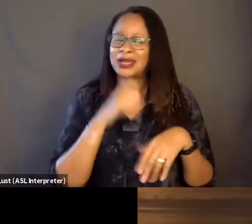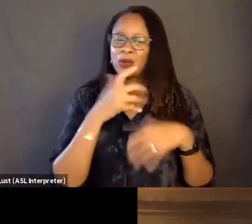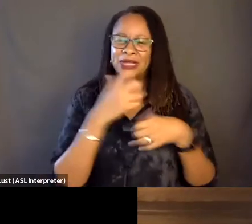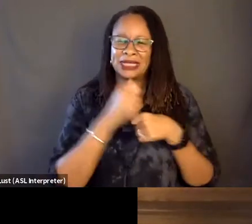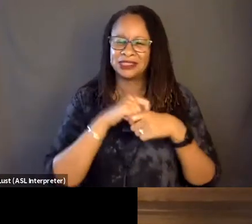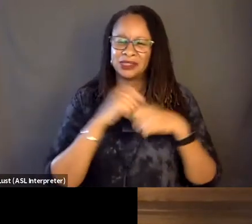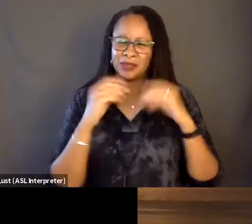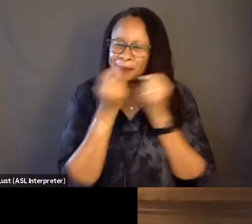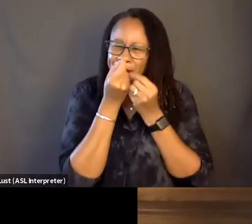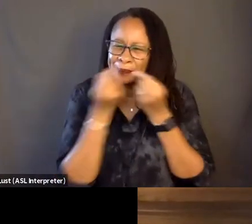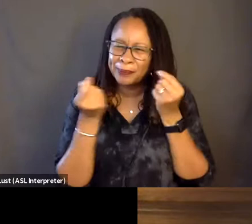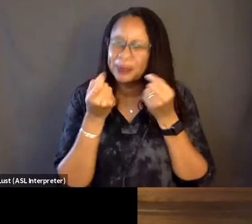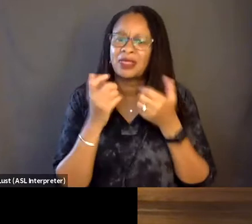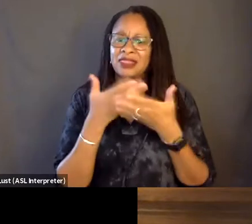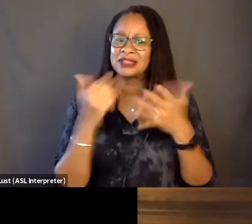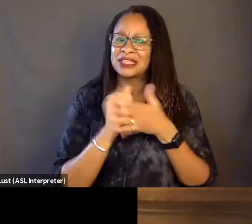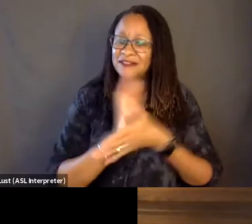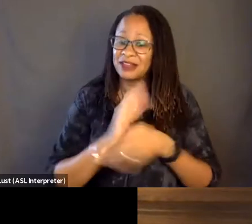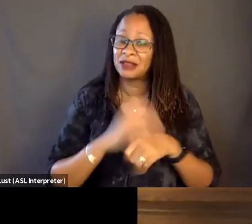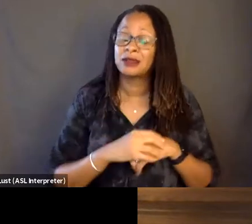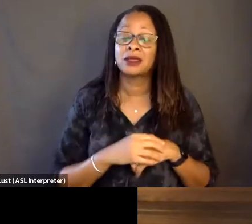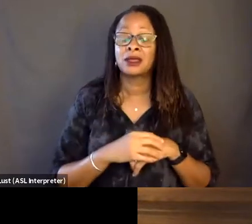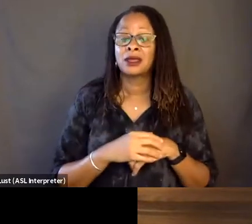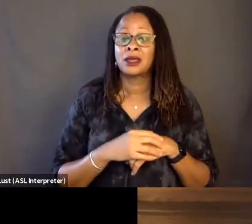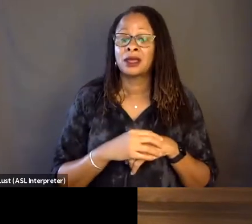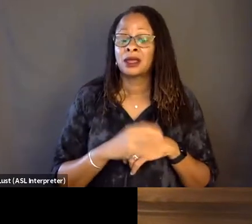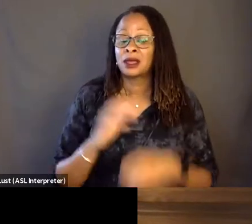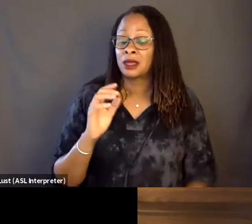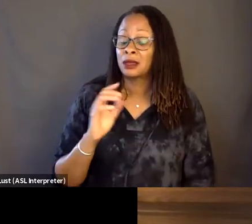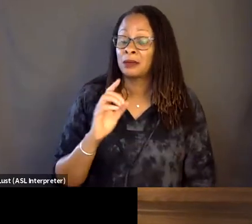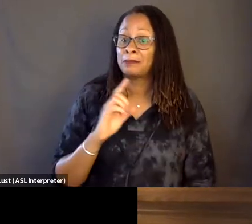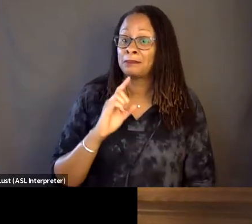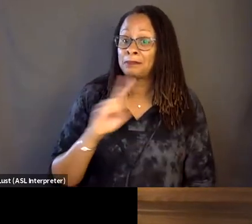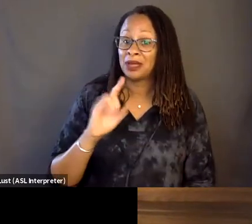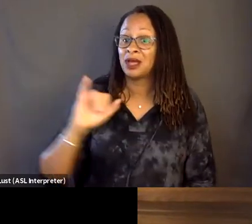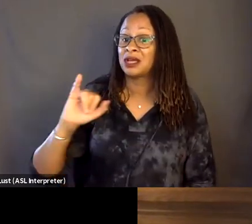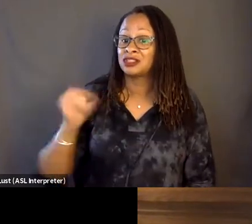But he was needing the paperwork to marry Hatice